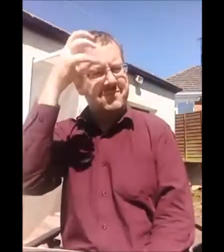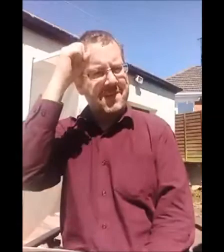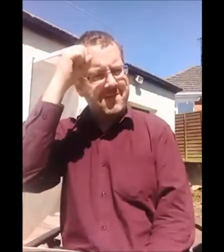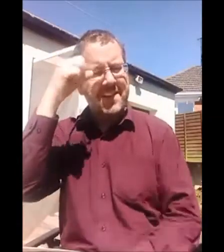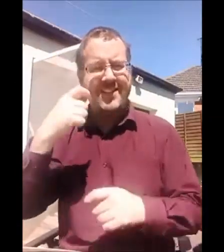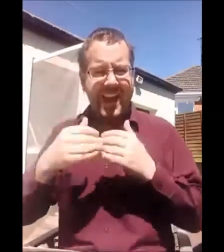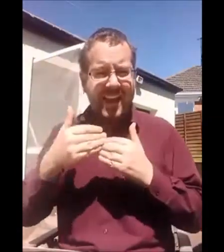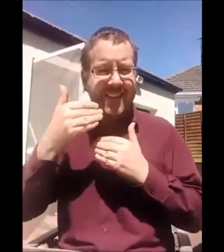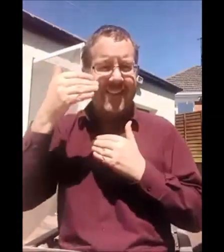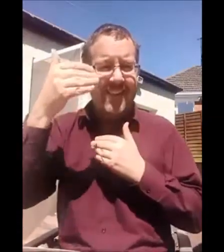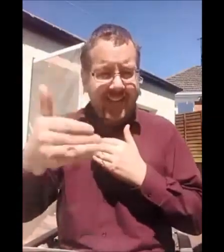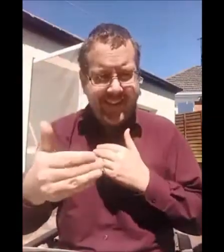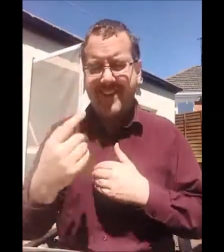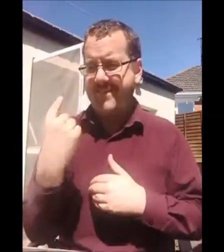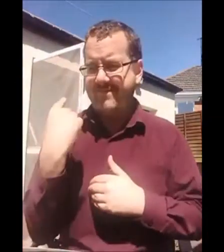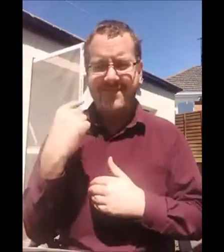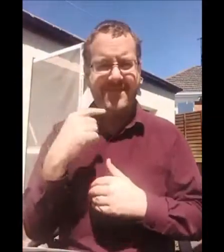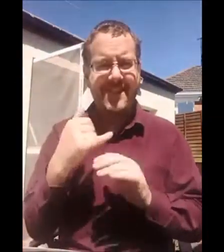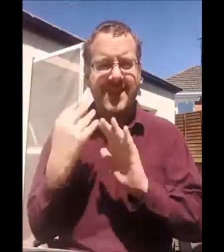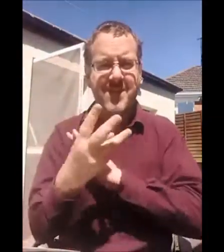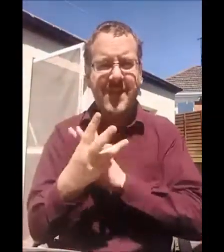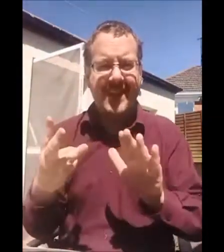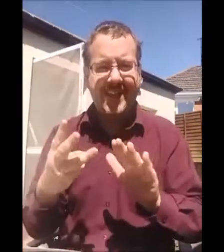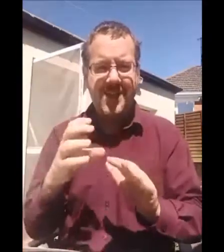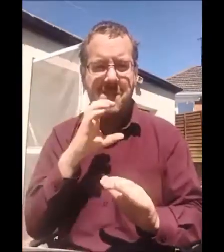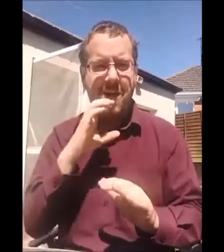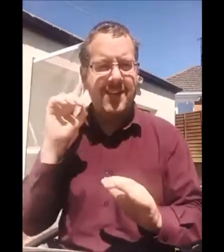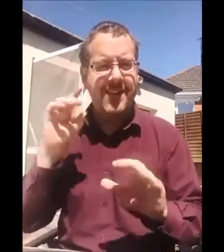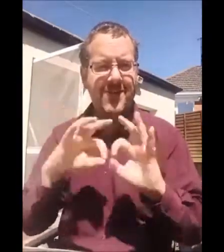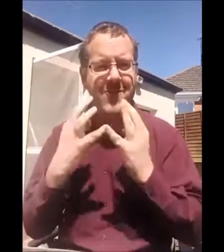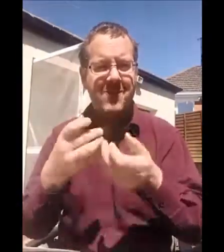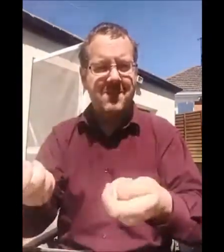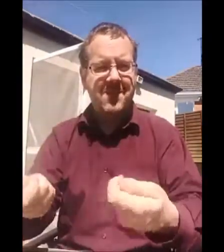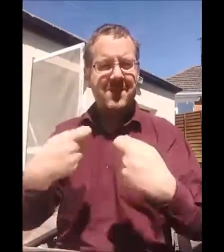And next thing you know, just last week, the Monaghan Deaf Group gave me that same painting.